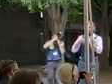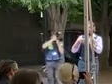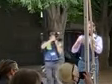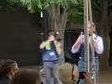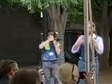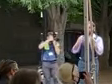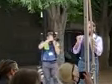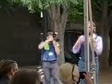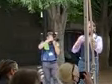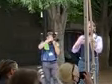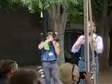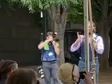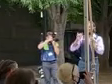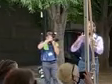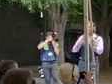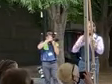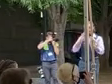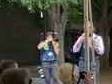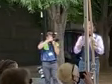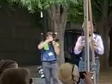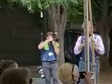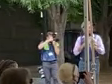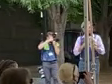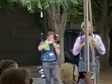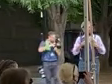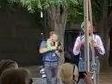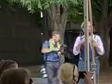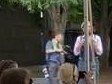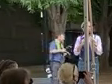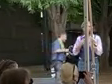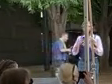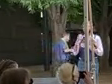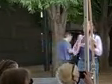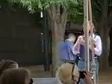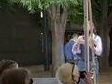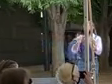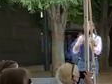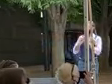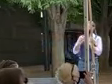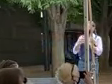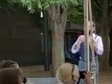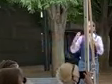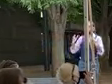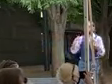A policy that will help both the community and the economy by expanding businesses customer pools